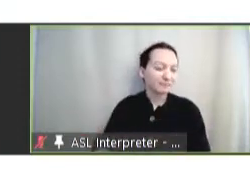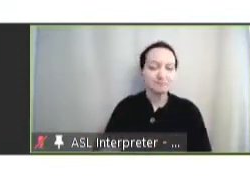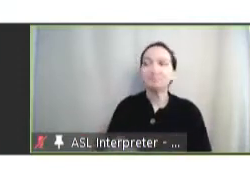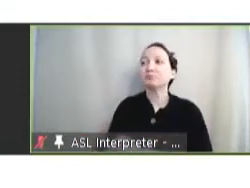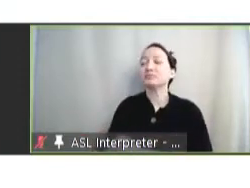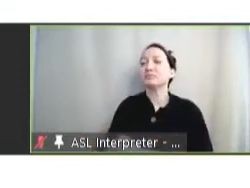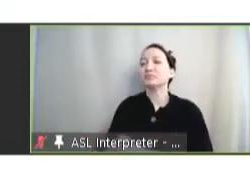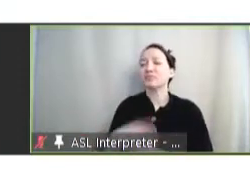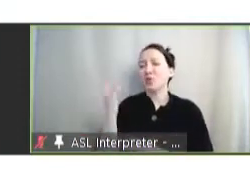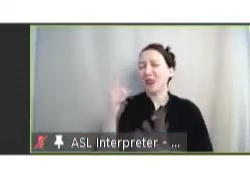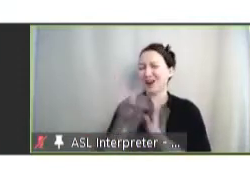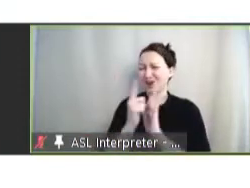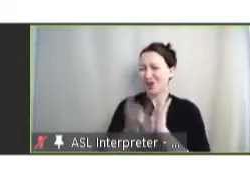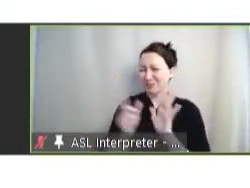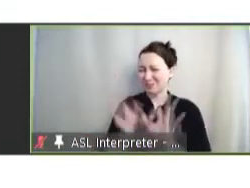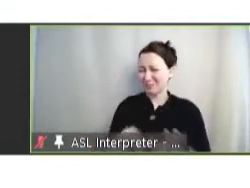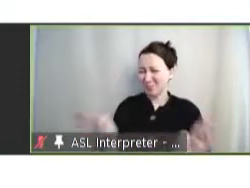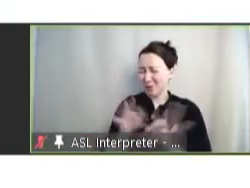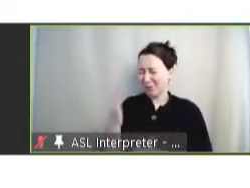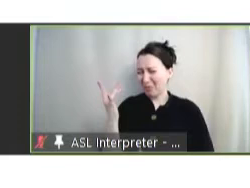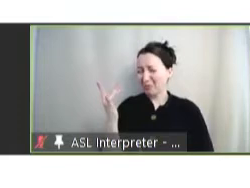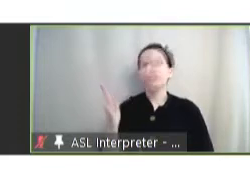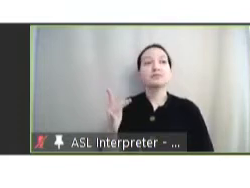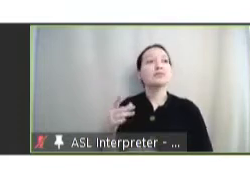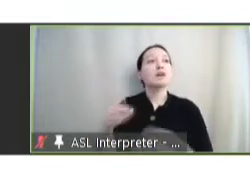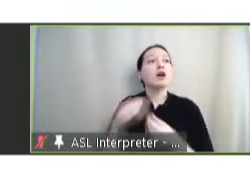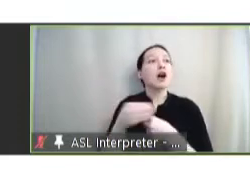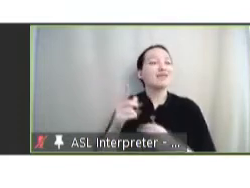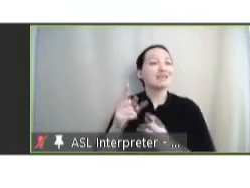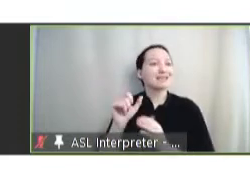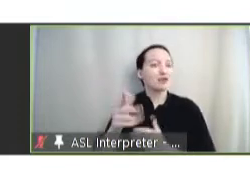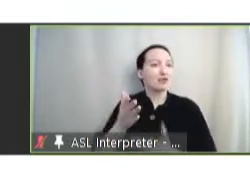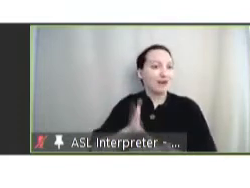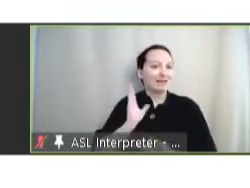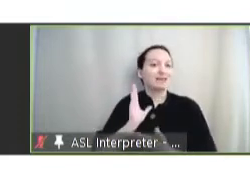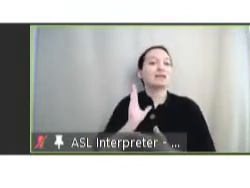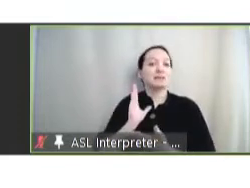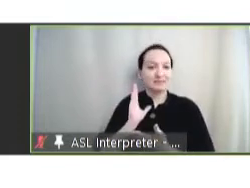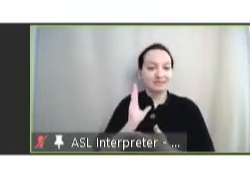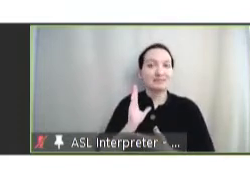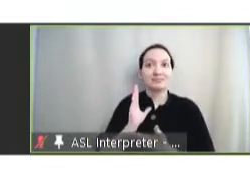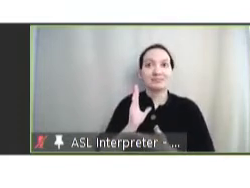are these laws so important? So, for the Office of Civil Rights, they are our tenants, they are the